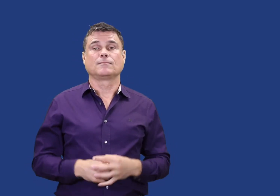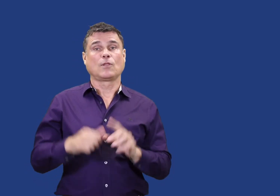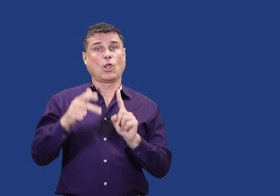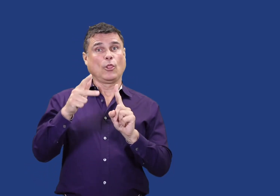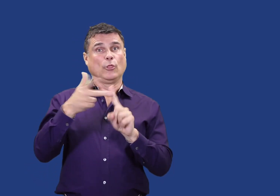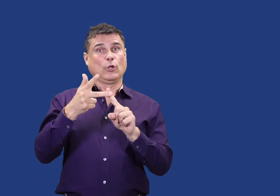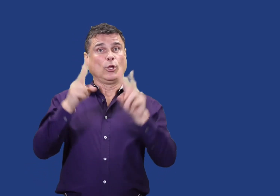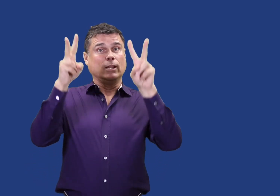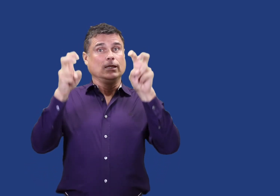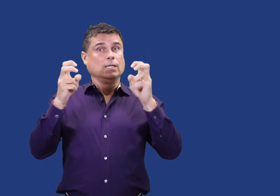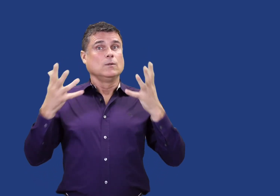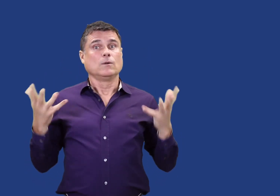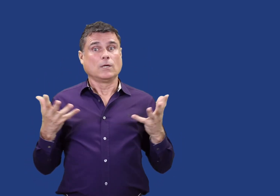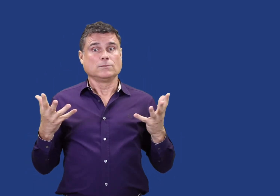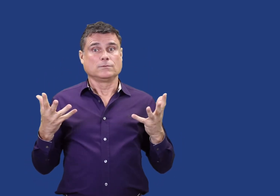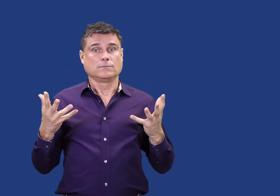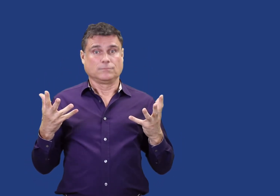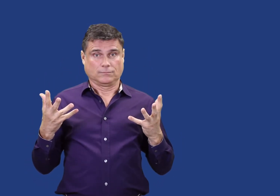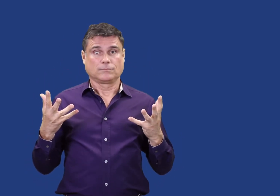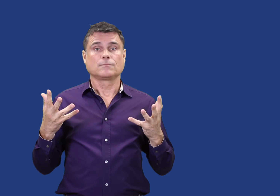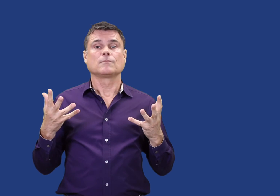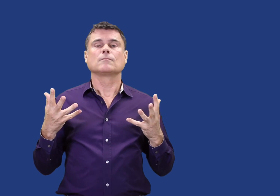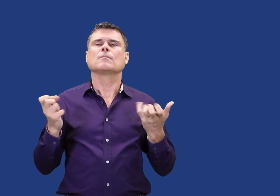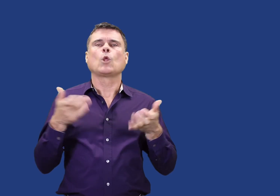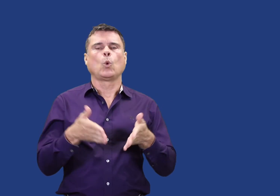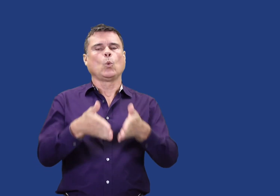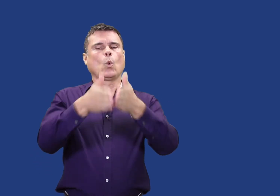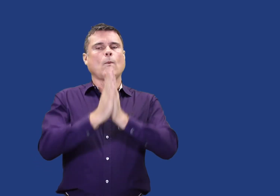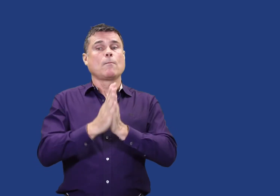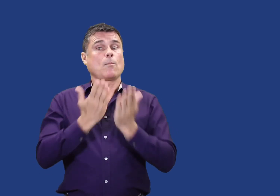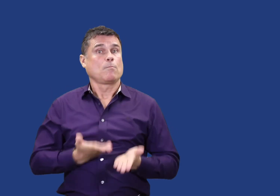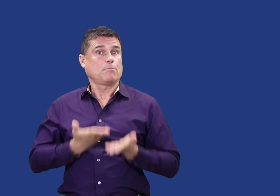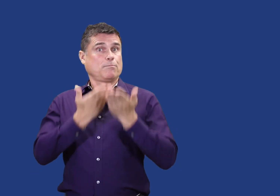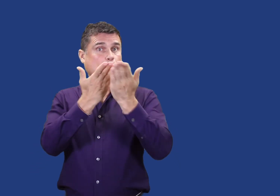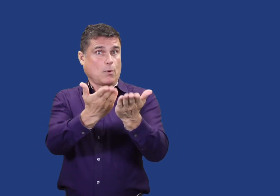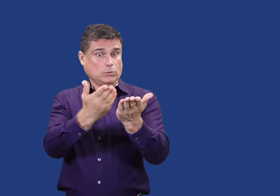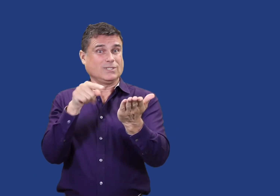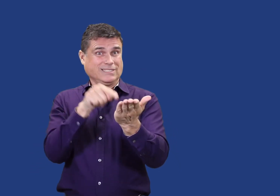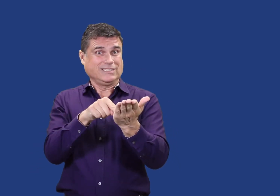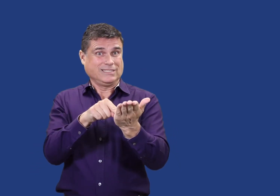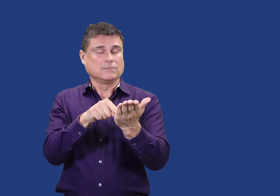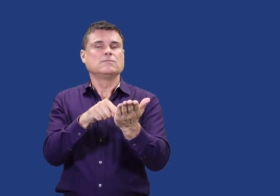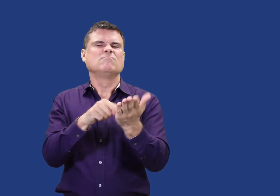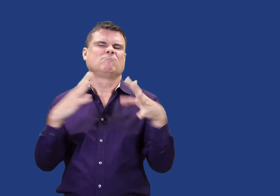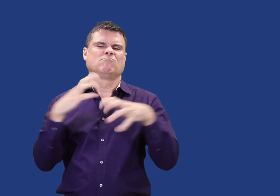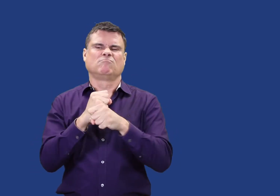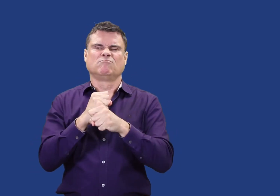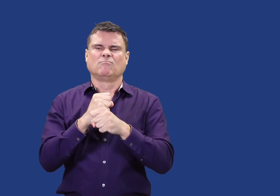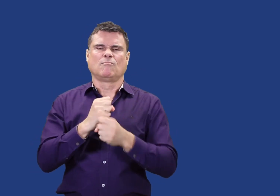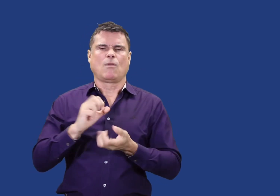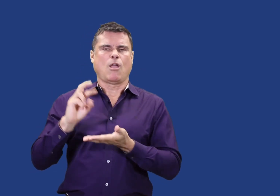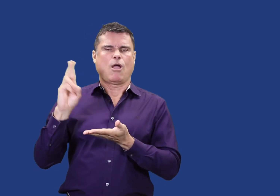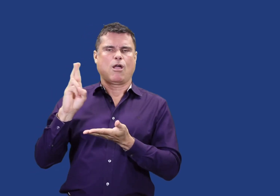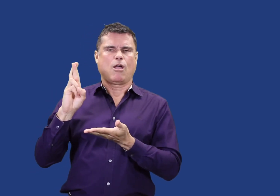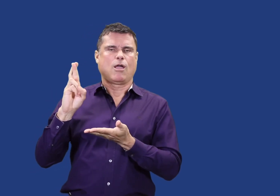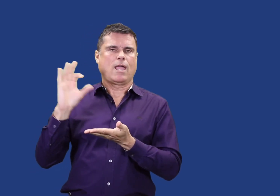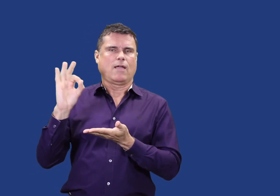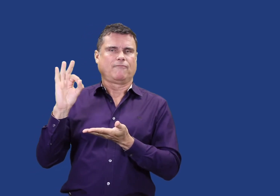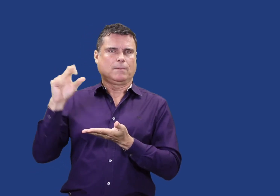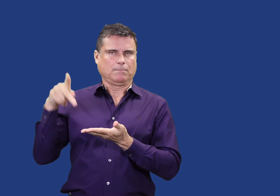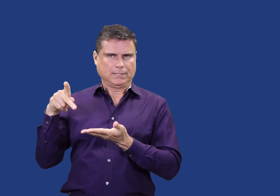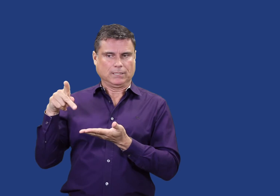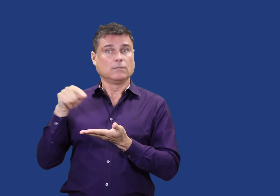3. REQUEST FOR PROPOSAL (RFP) PROCESS